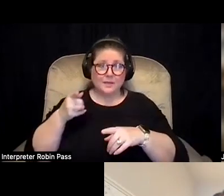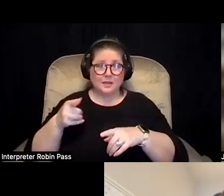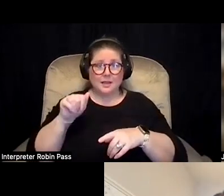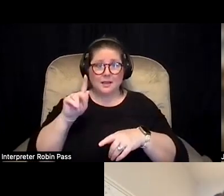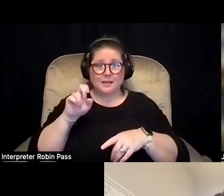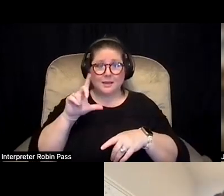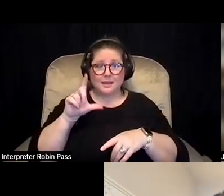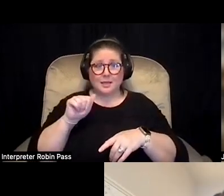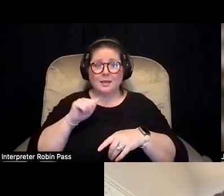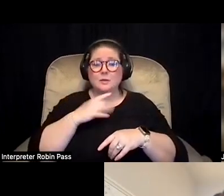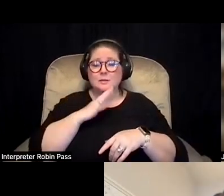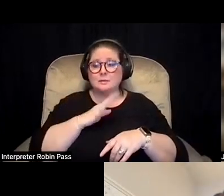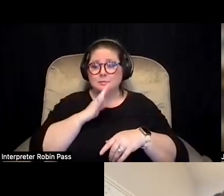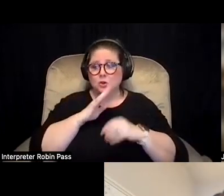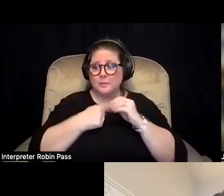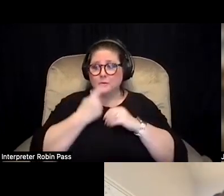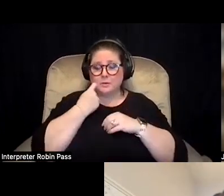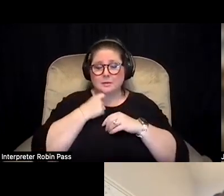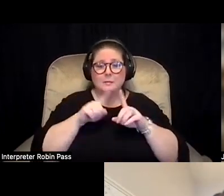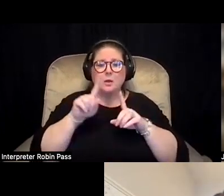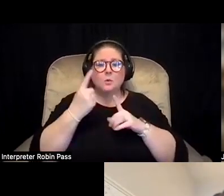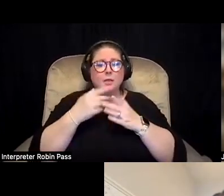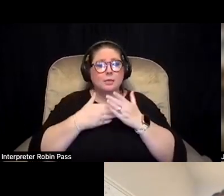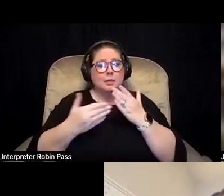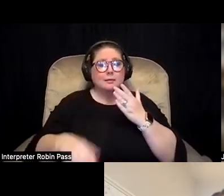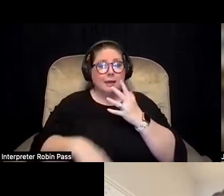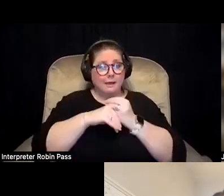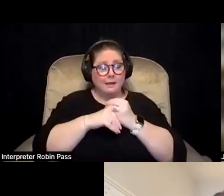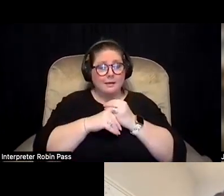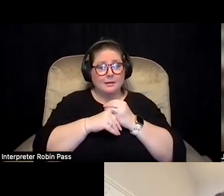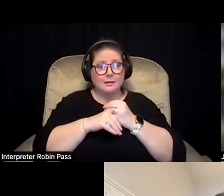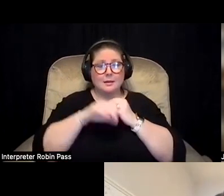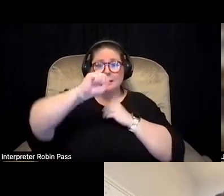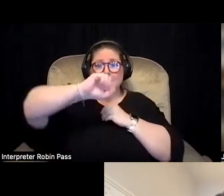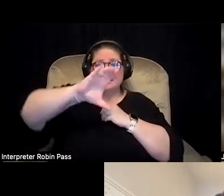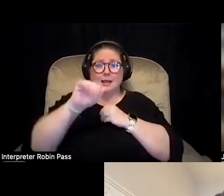but um i think the one thing that i would add to that is the scaffolding component um